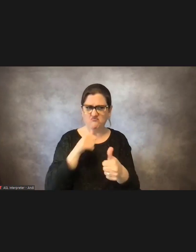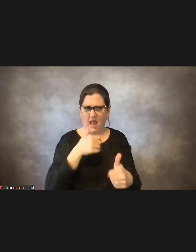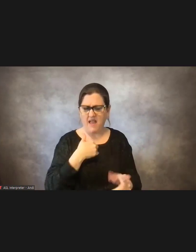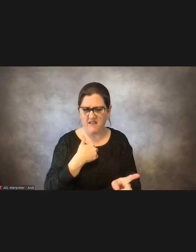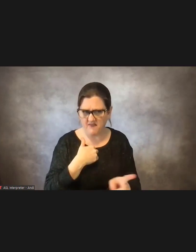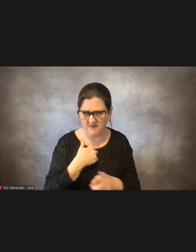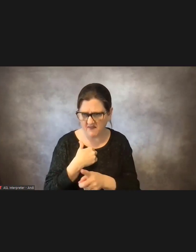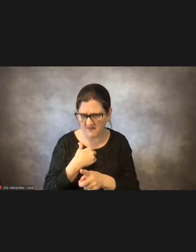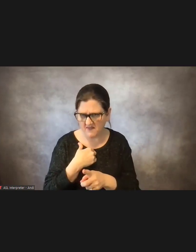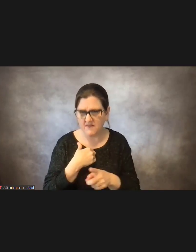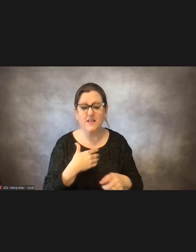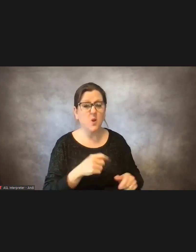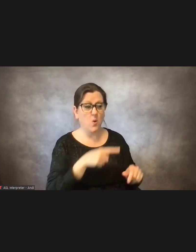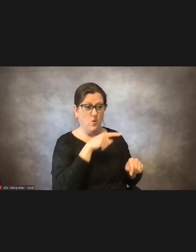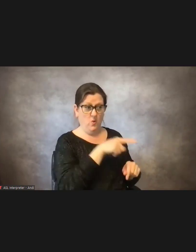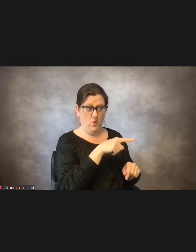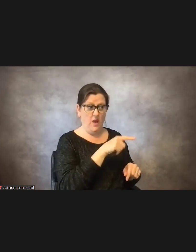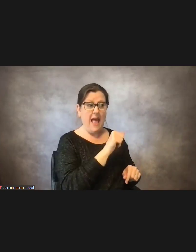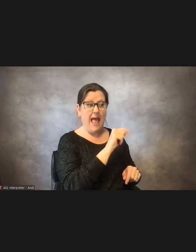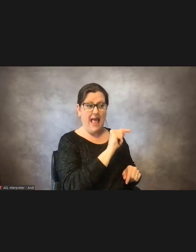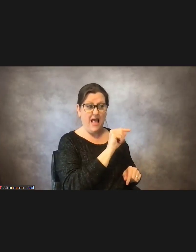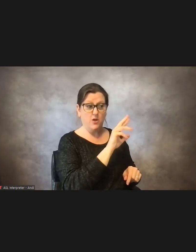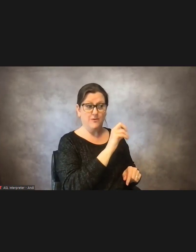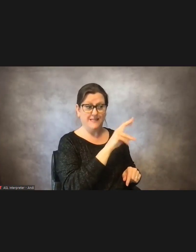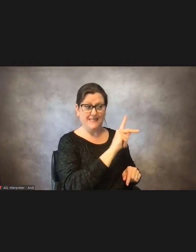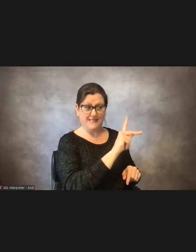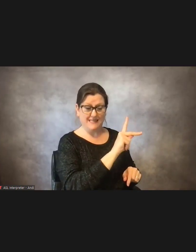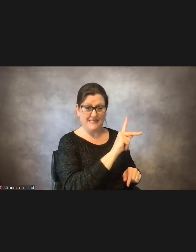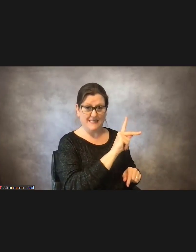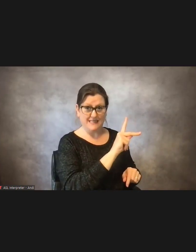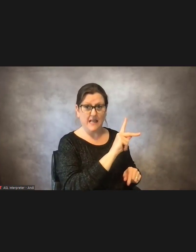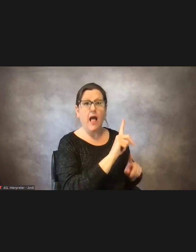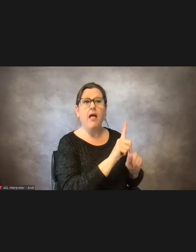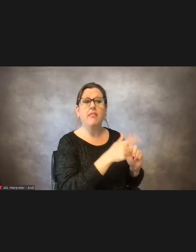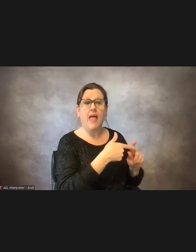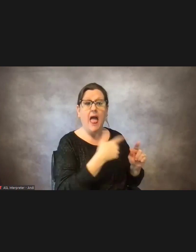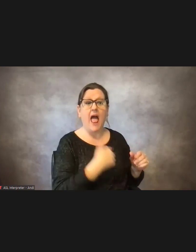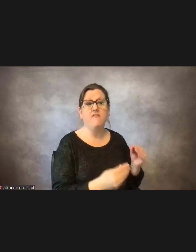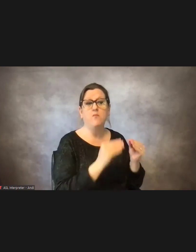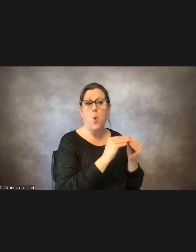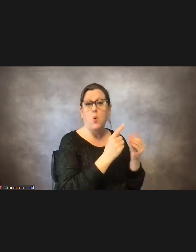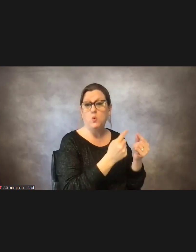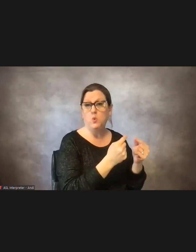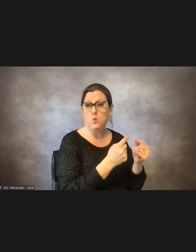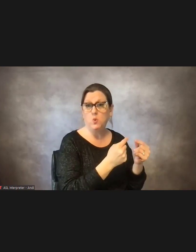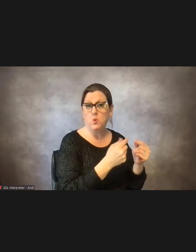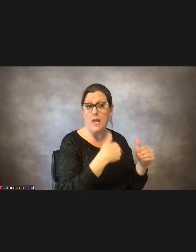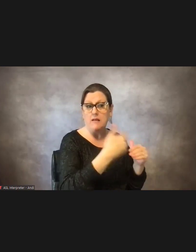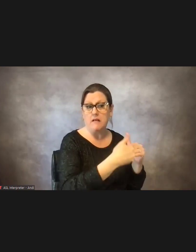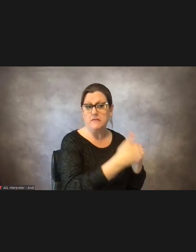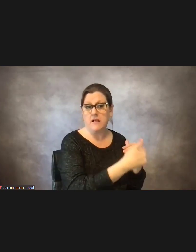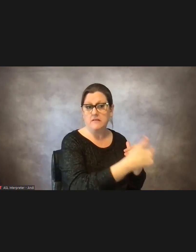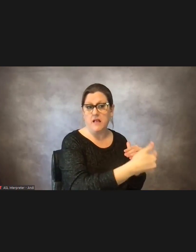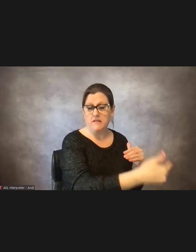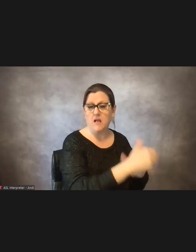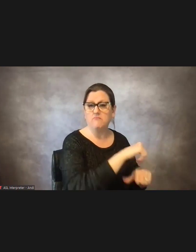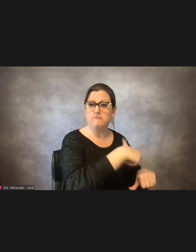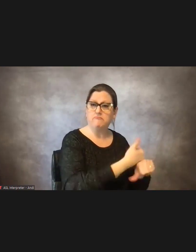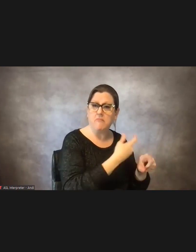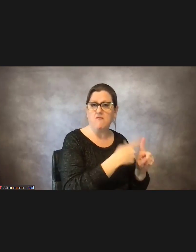So, those in that first at at-risk group are then followed with additional steps implemented by pediatric audiologists and